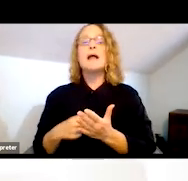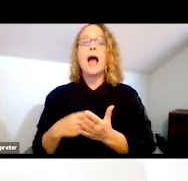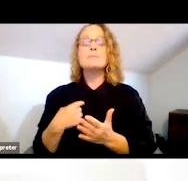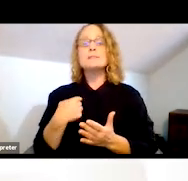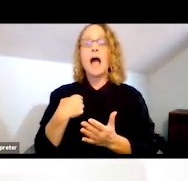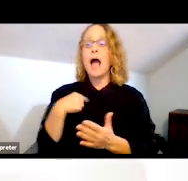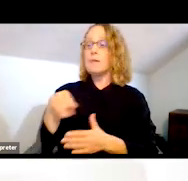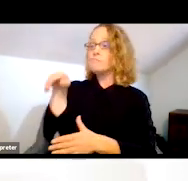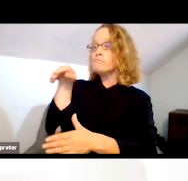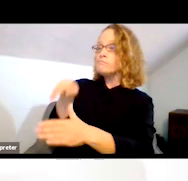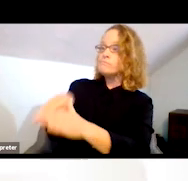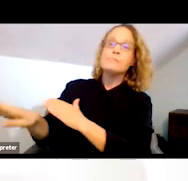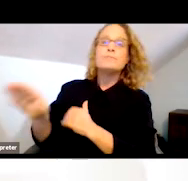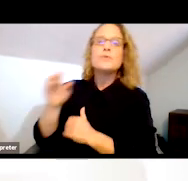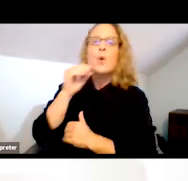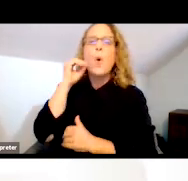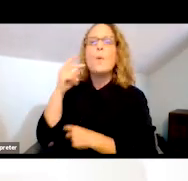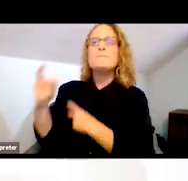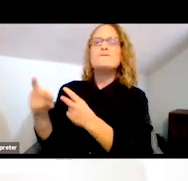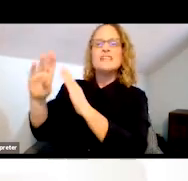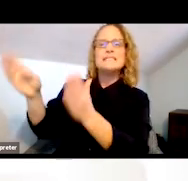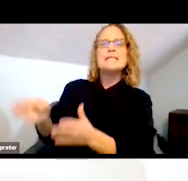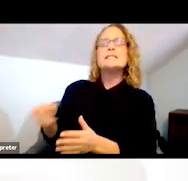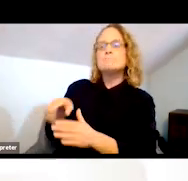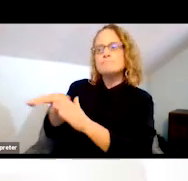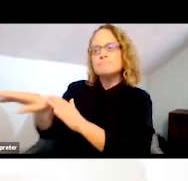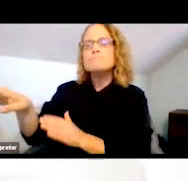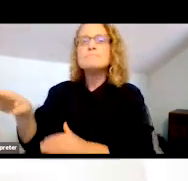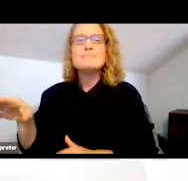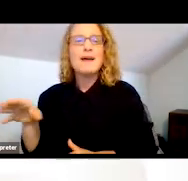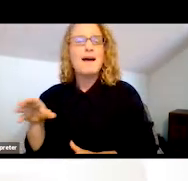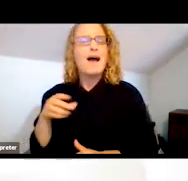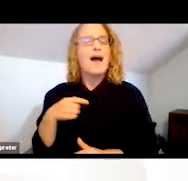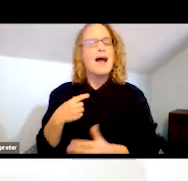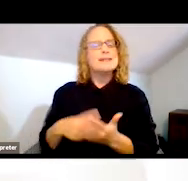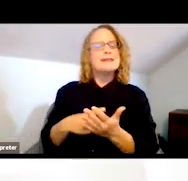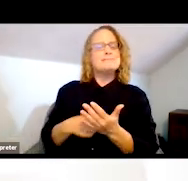We don't tell anybody what's going on. You don't get to express that.